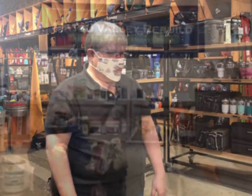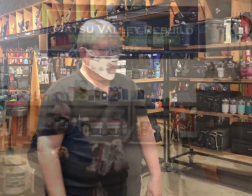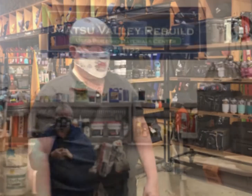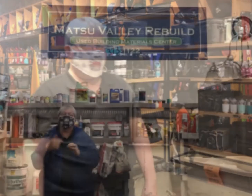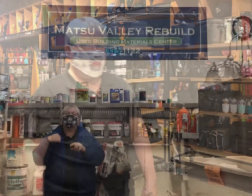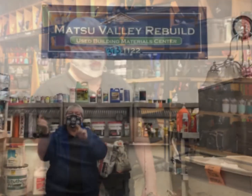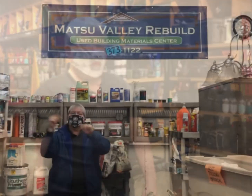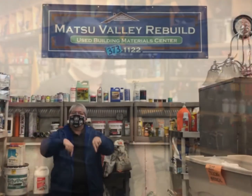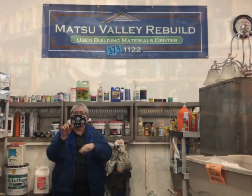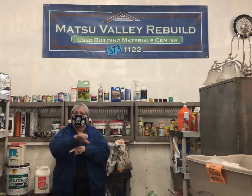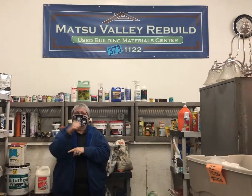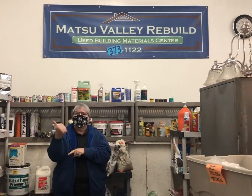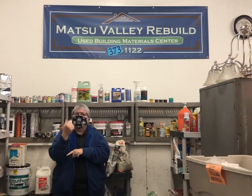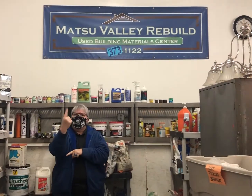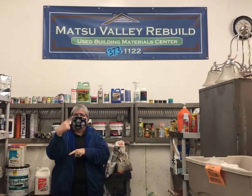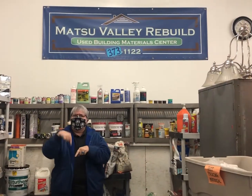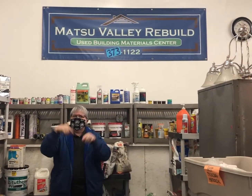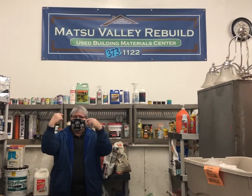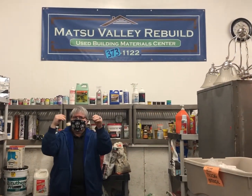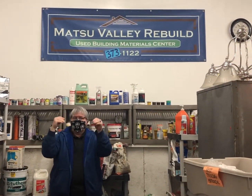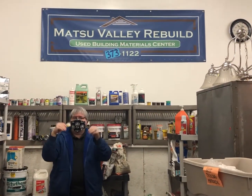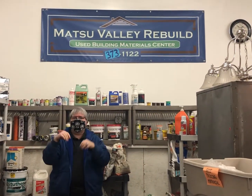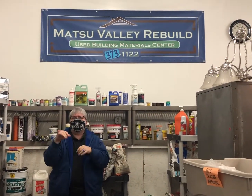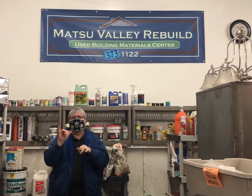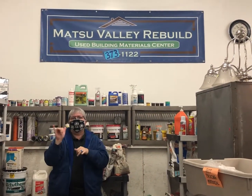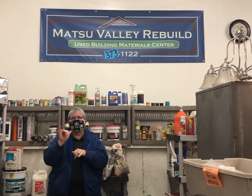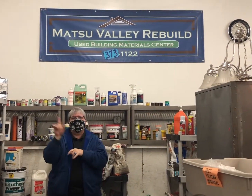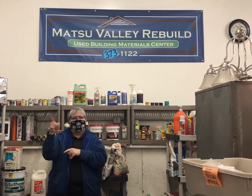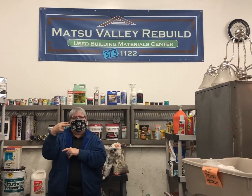We've come to another store. This is like